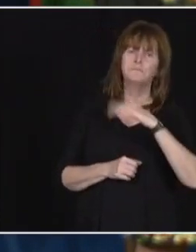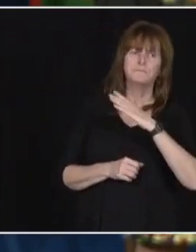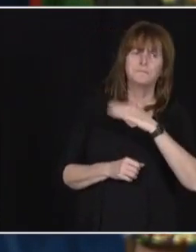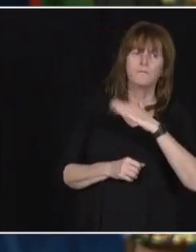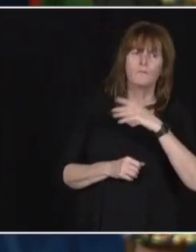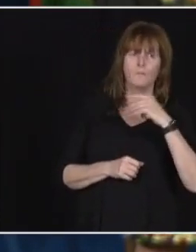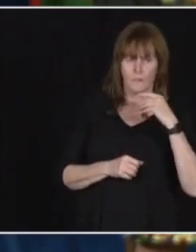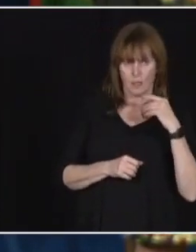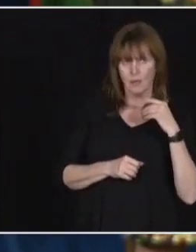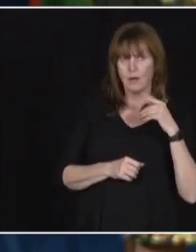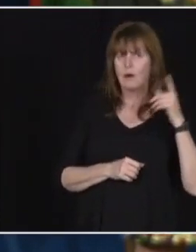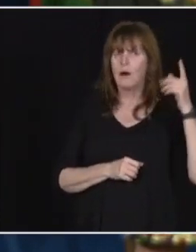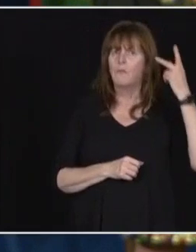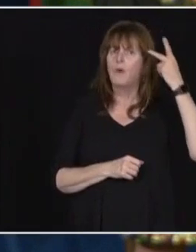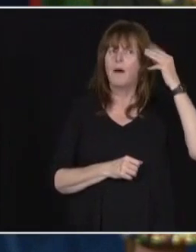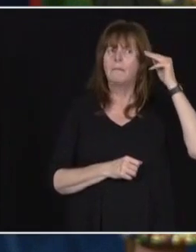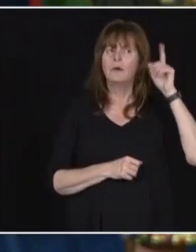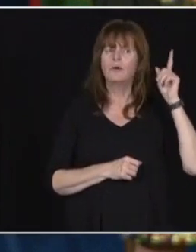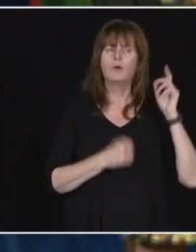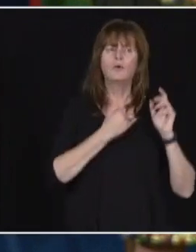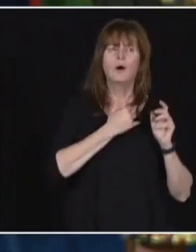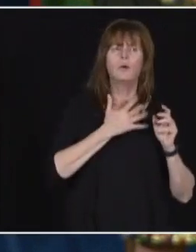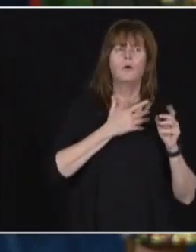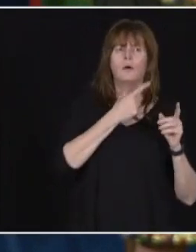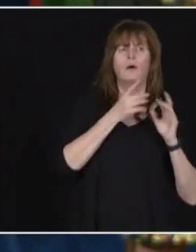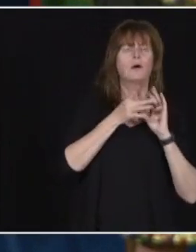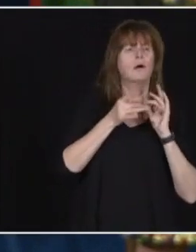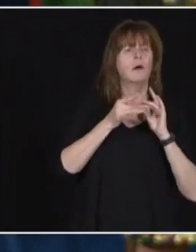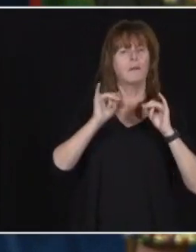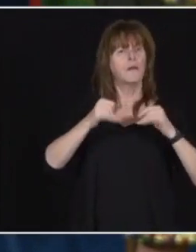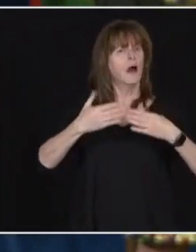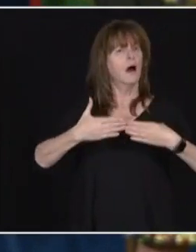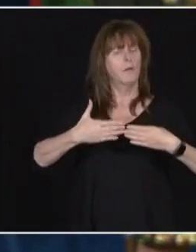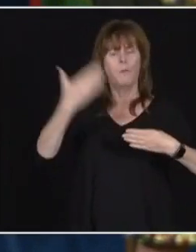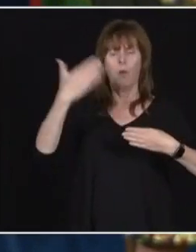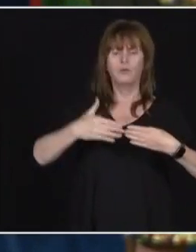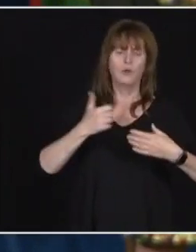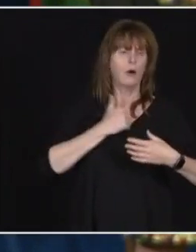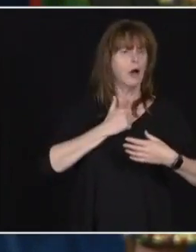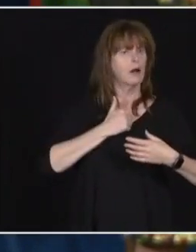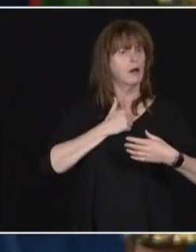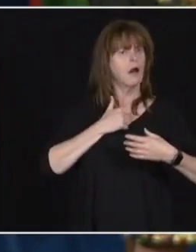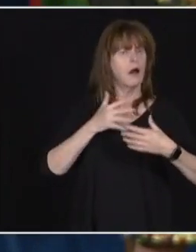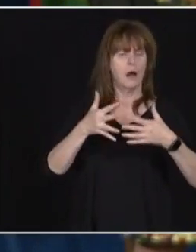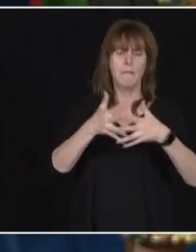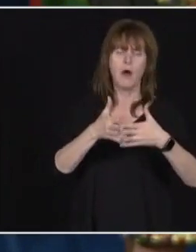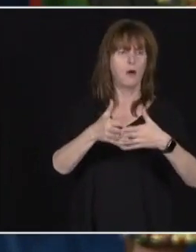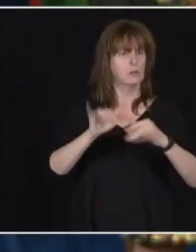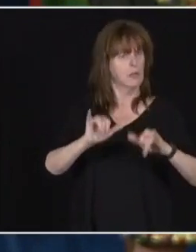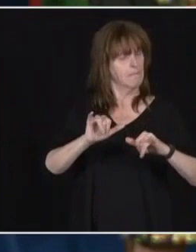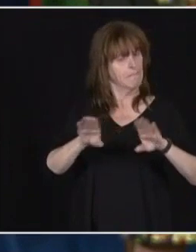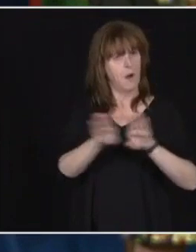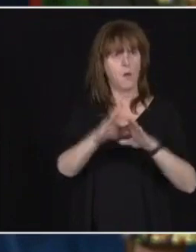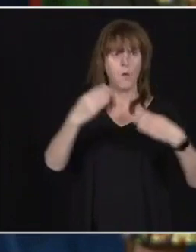, The prime minister has indicated that the borders will likely remain closed.